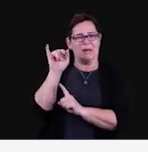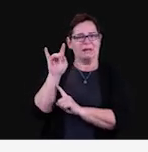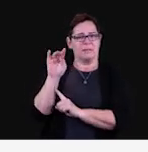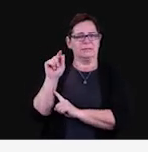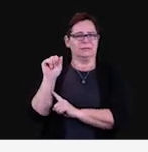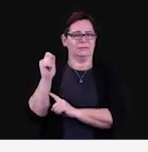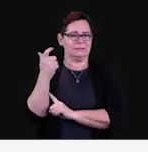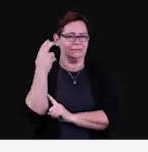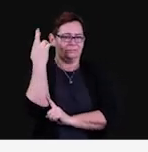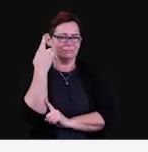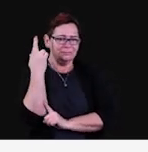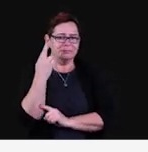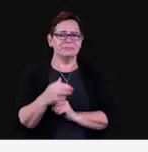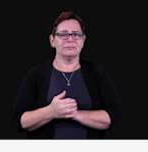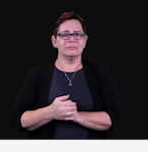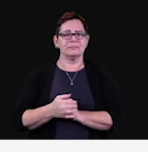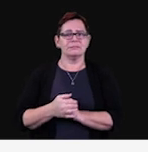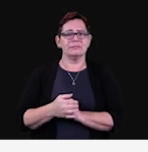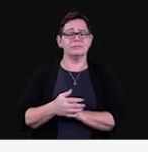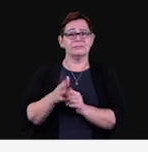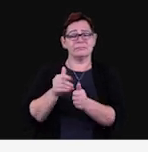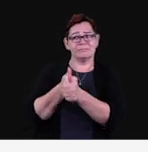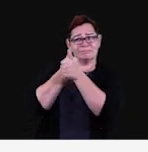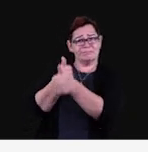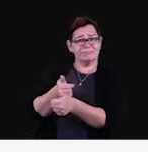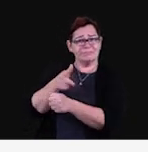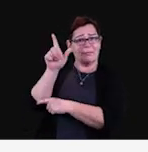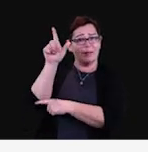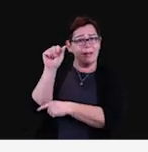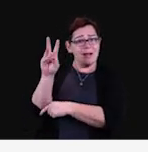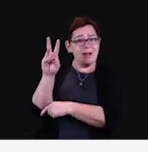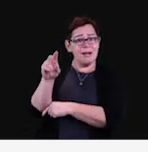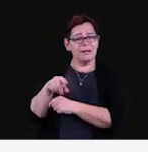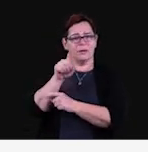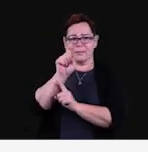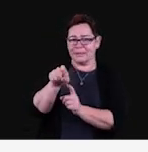And according to the law, you must pay what you owe in taxes for each year.